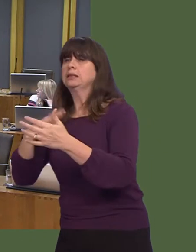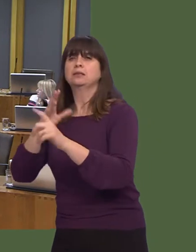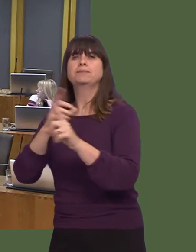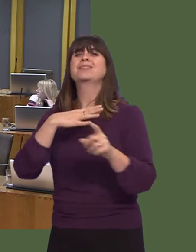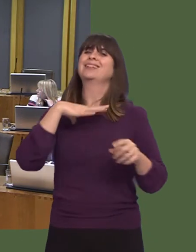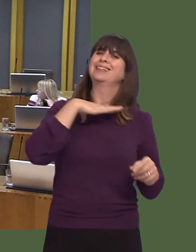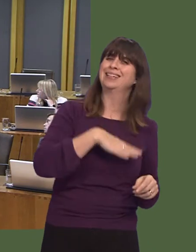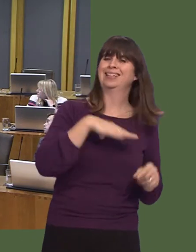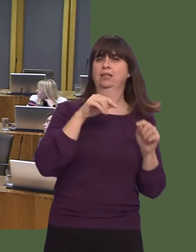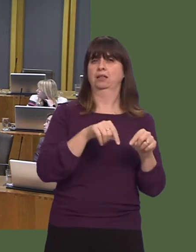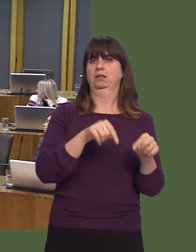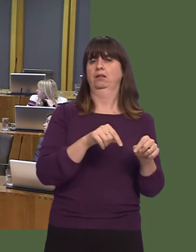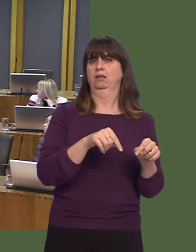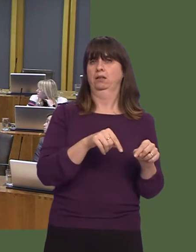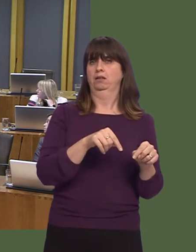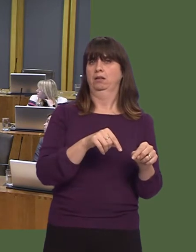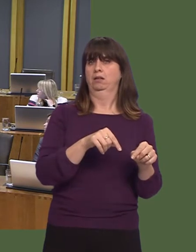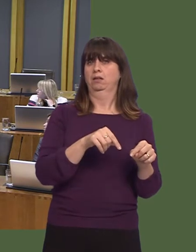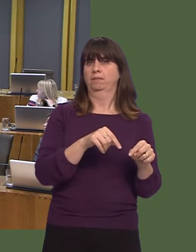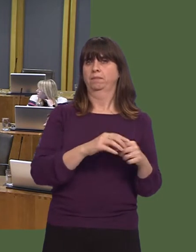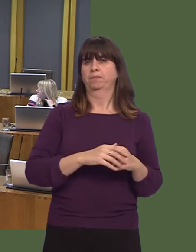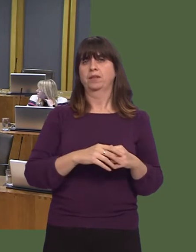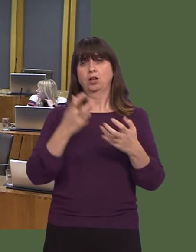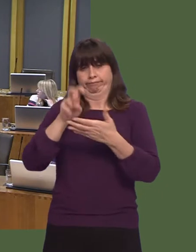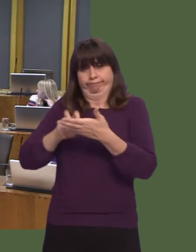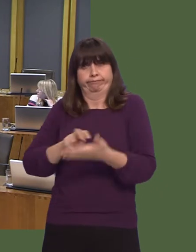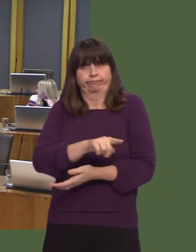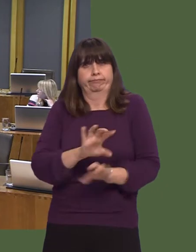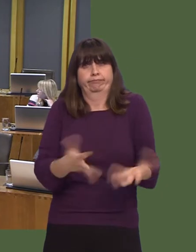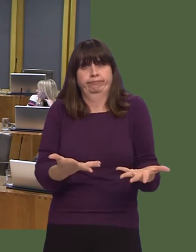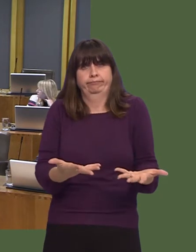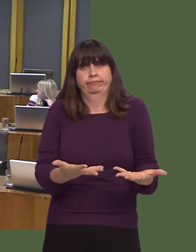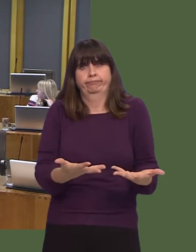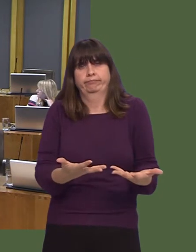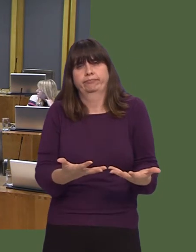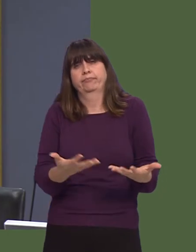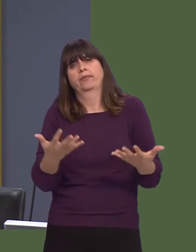who aren't even recognised on the demand curve. Local development plans hopelessly fail to